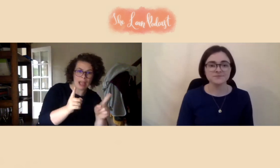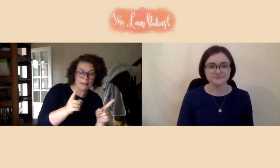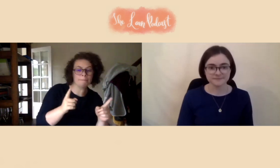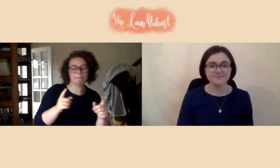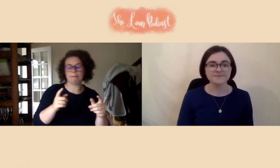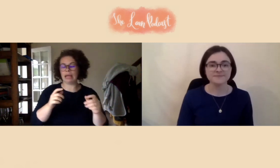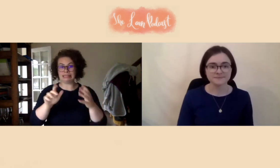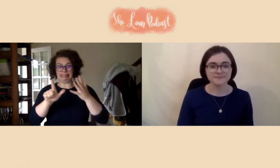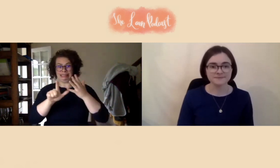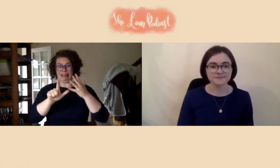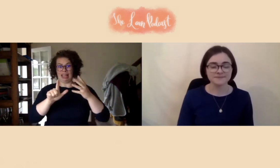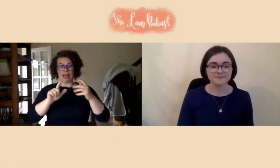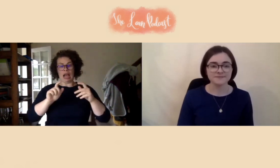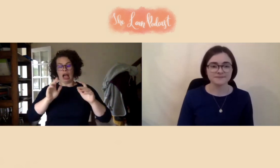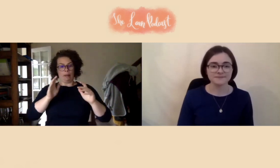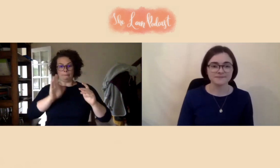It's very quick adaptation.